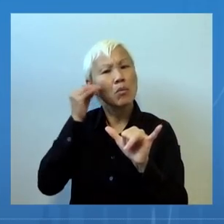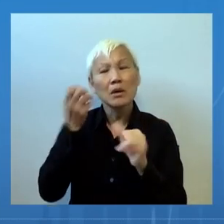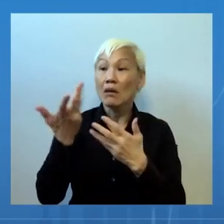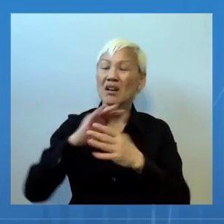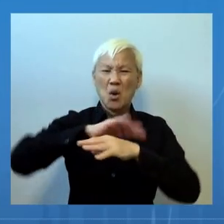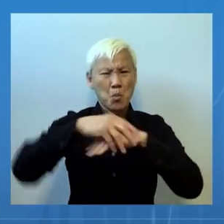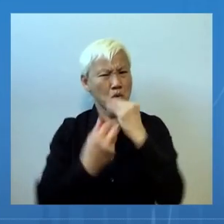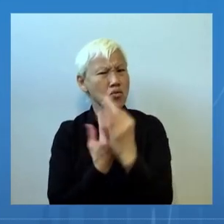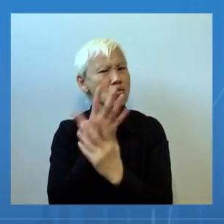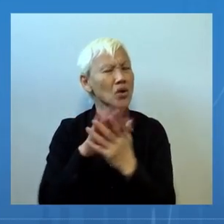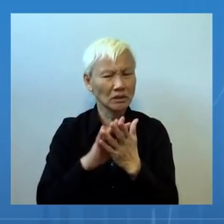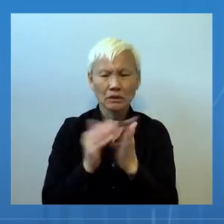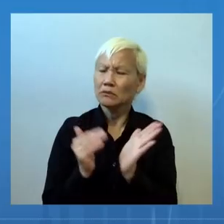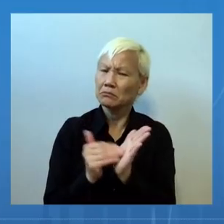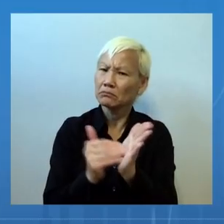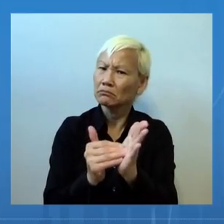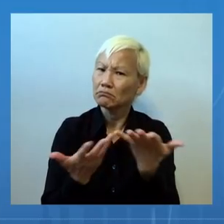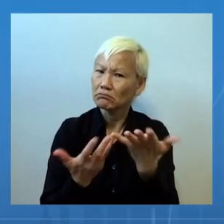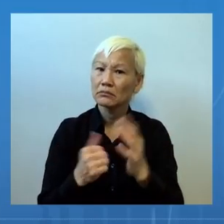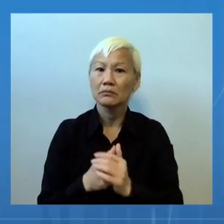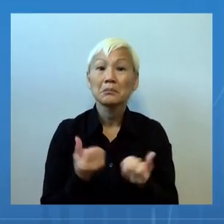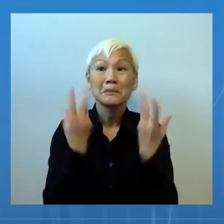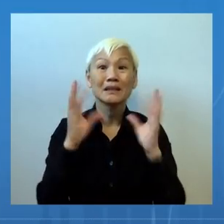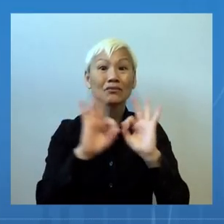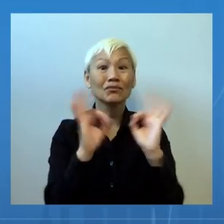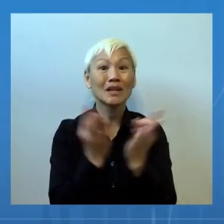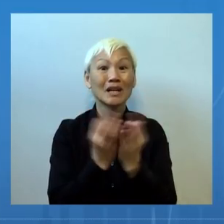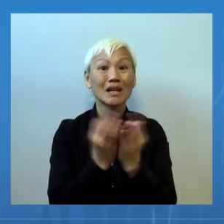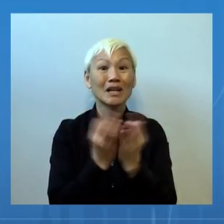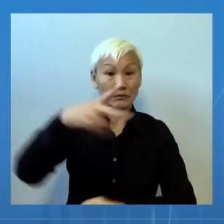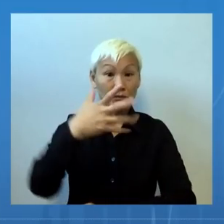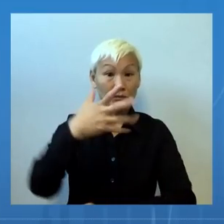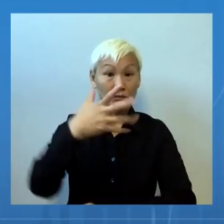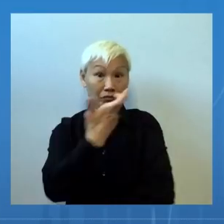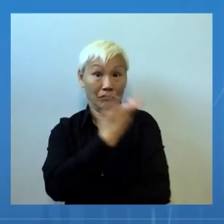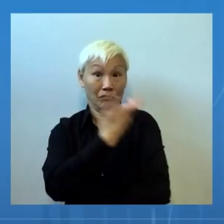the possibility of vaccines for our children will provide a great deal of comfort